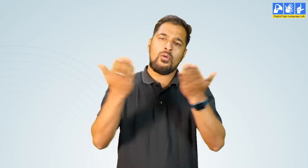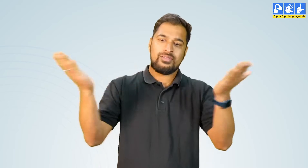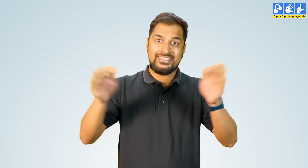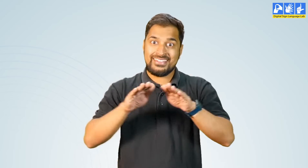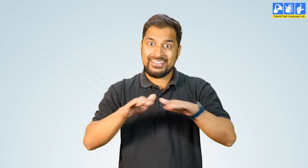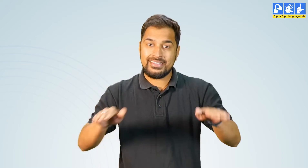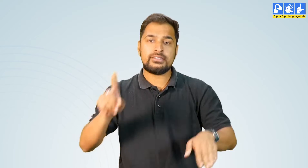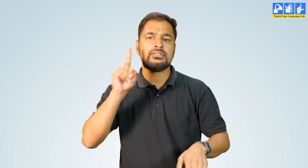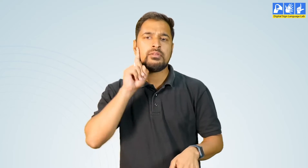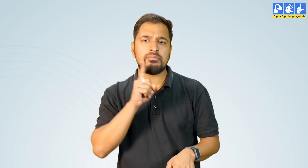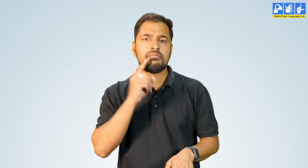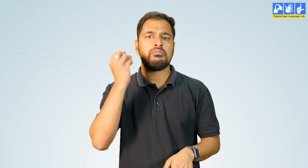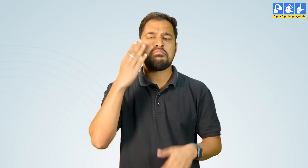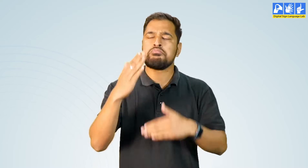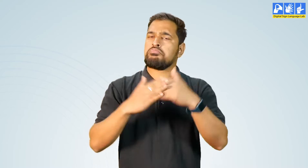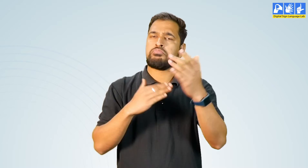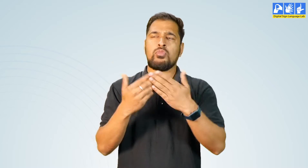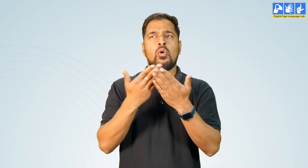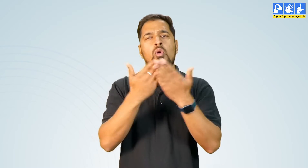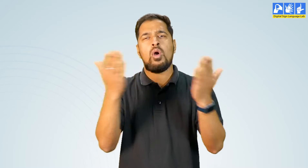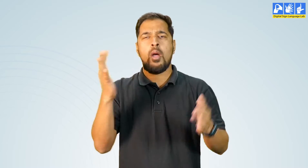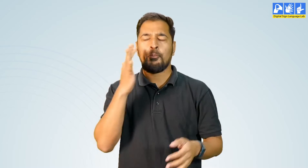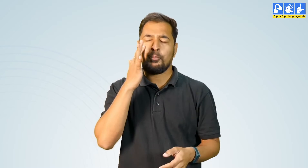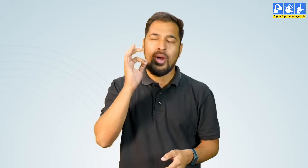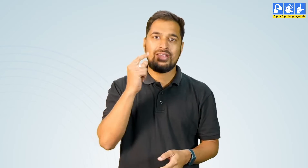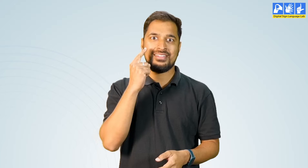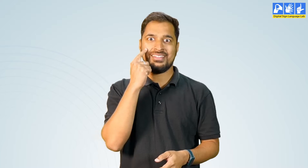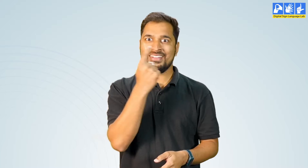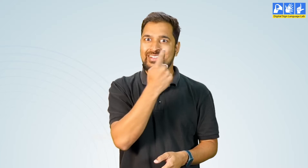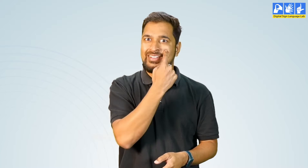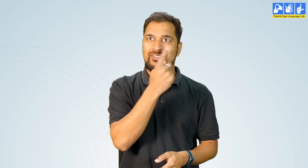All children, deaf or hearing, it’s important for them to use